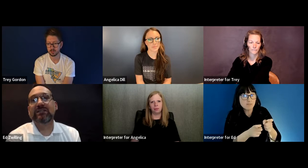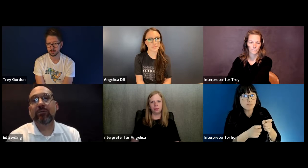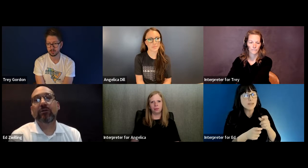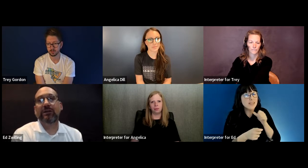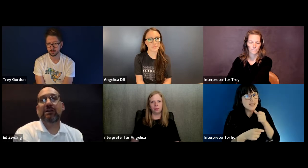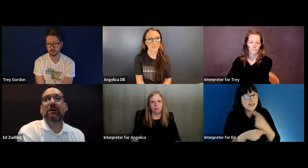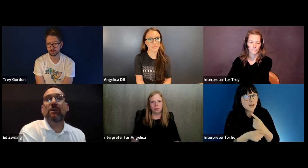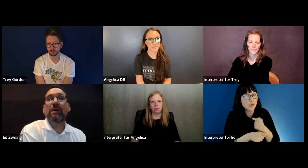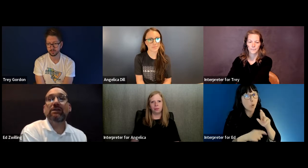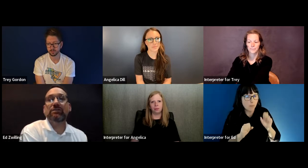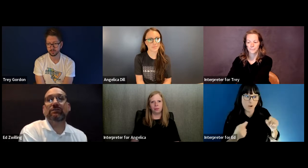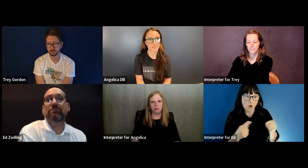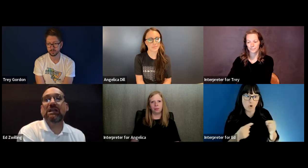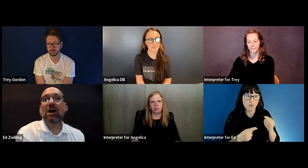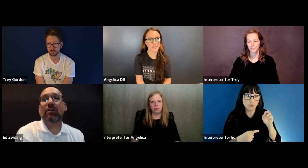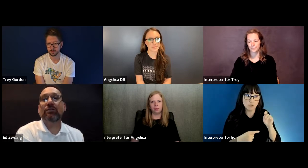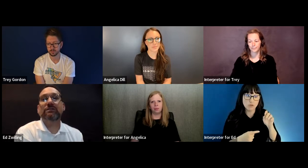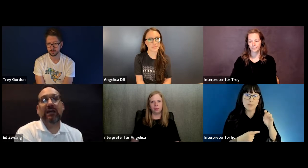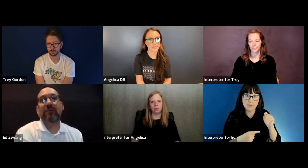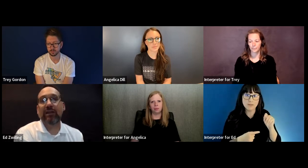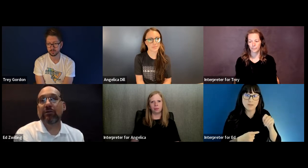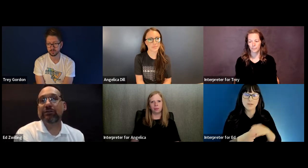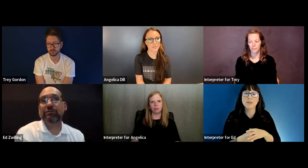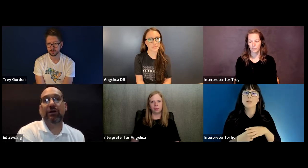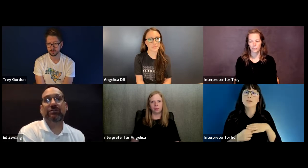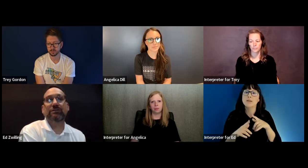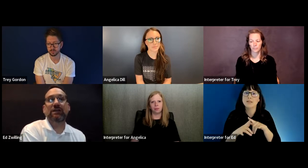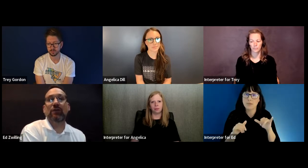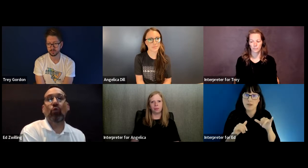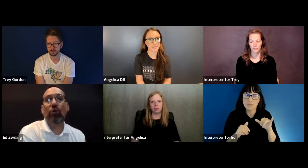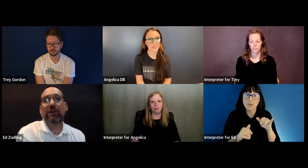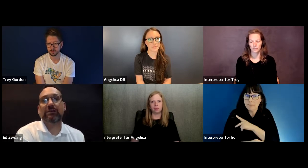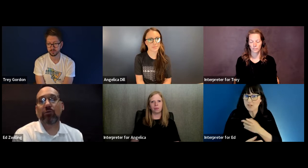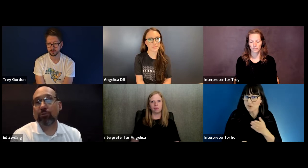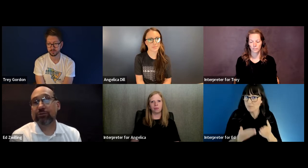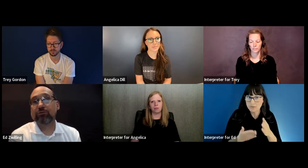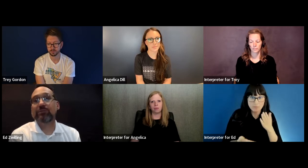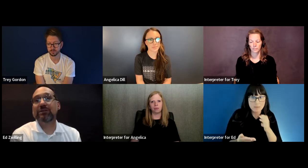similarly patients may not understand medical instructions and warnings or prescription